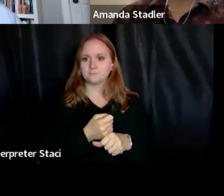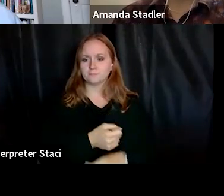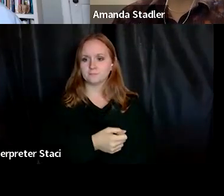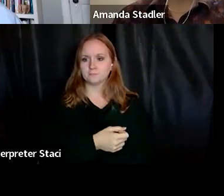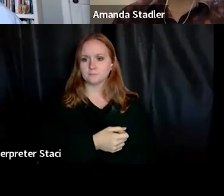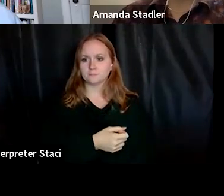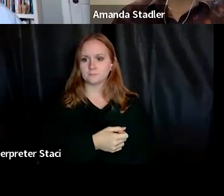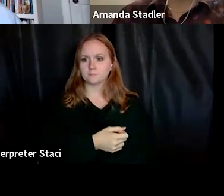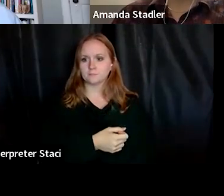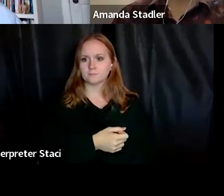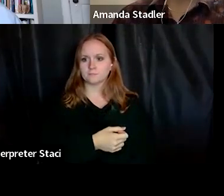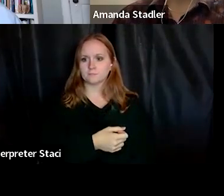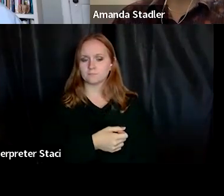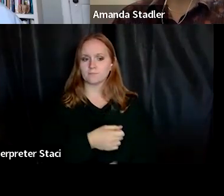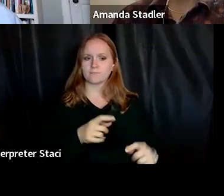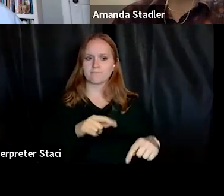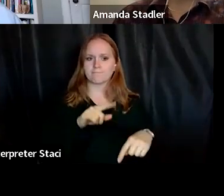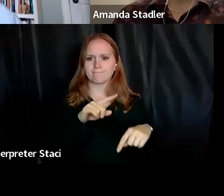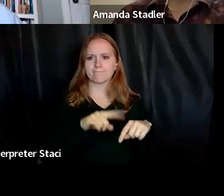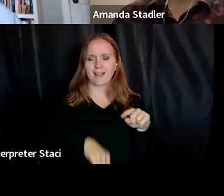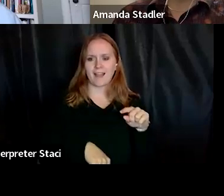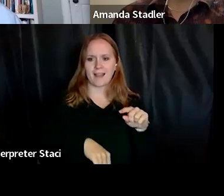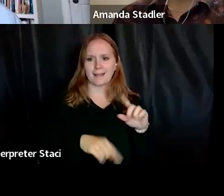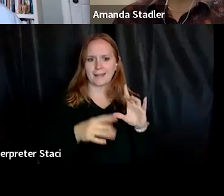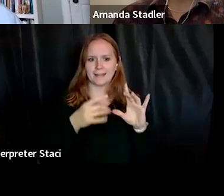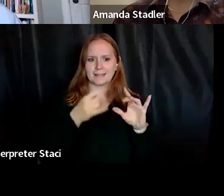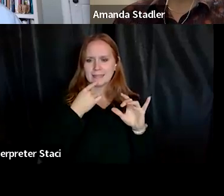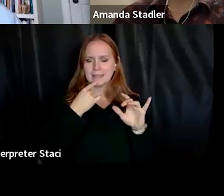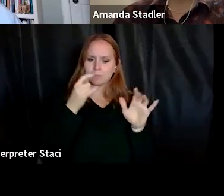I can't speak to what every CoC is doing, but I can speak to what our CoC is doing.